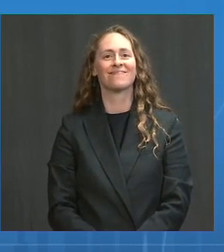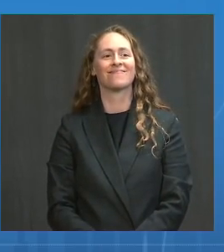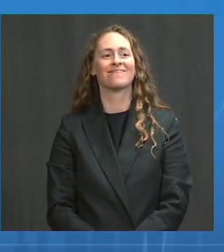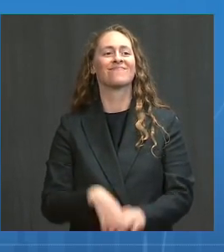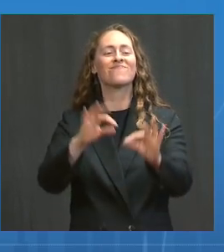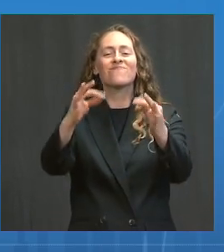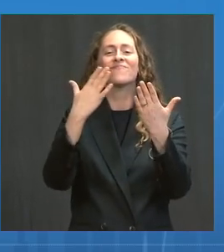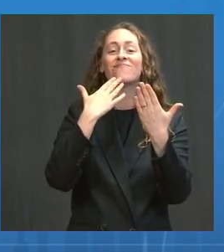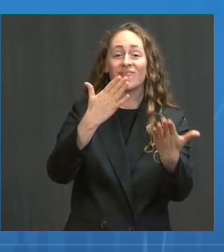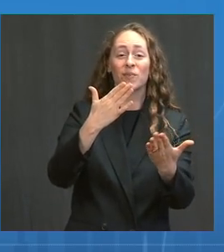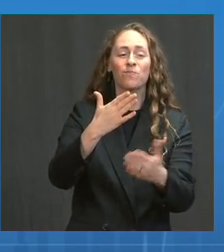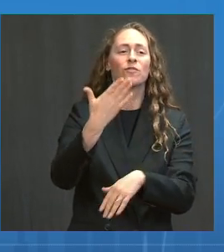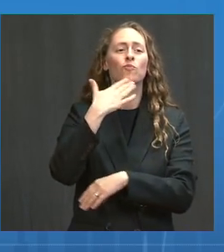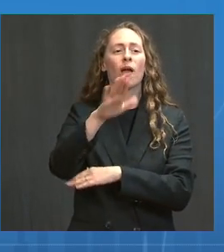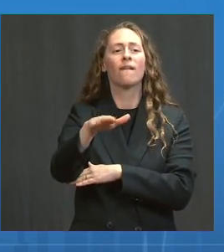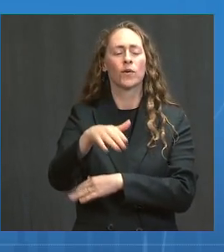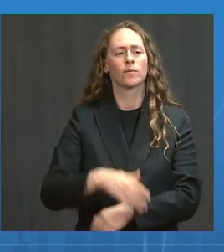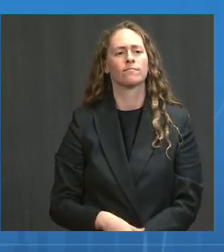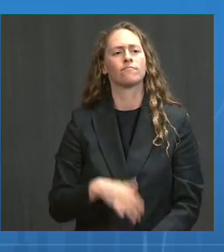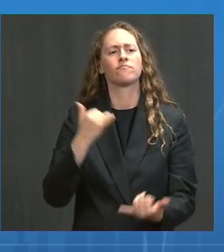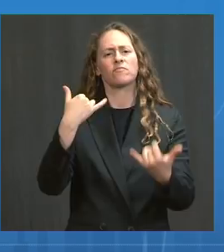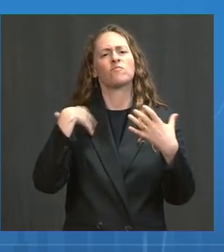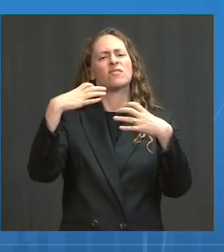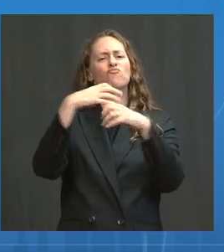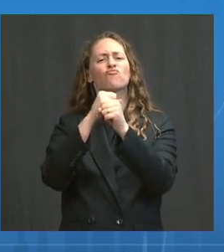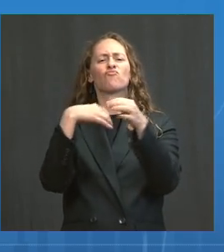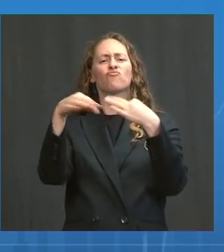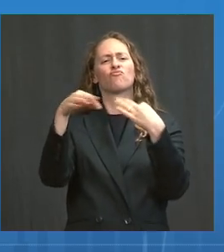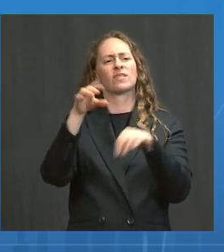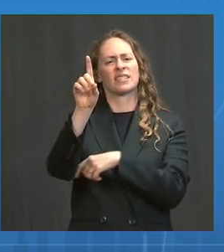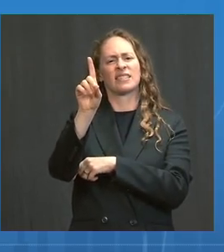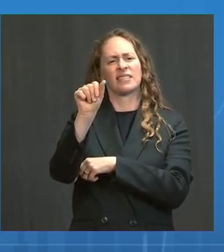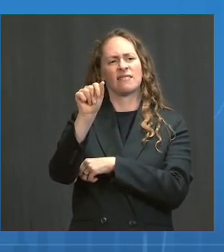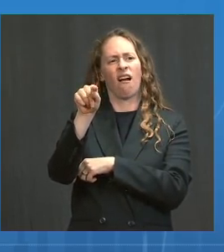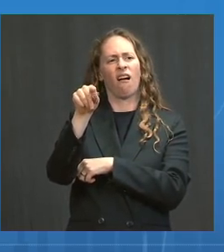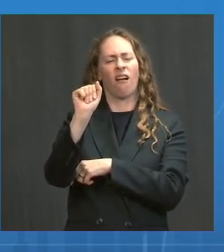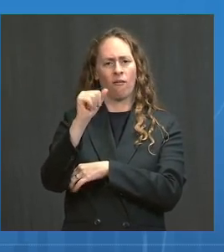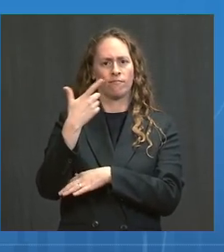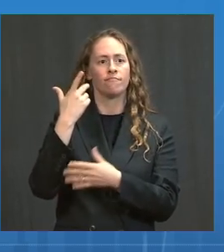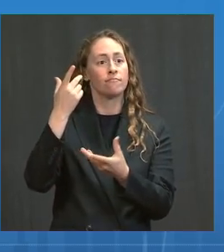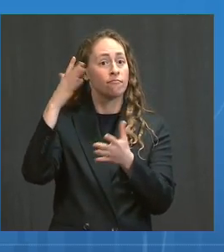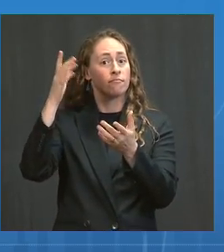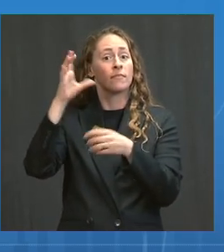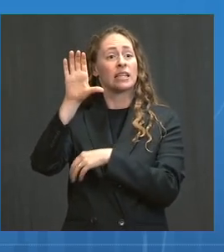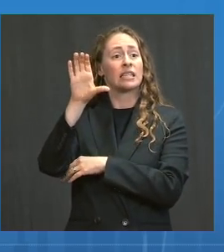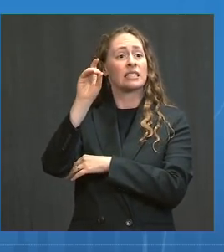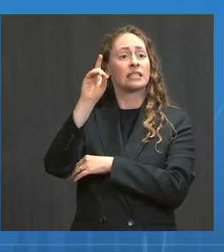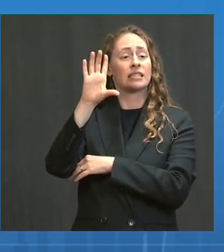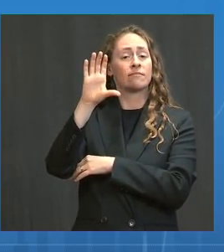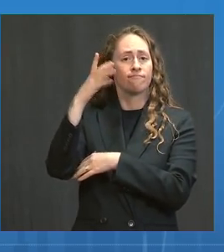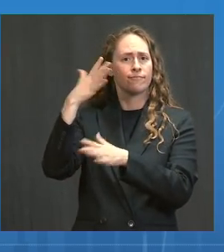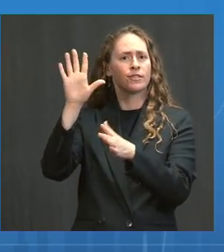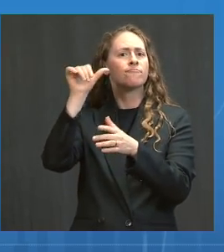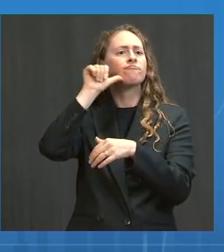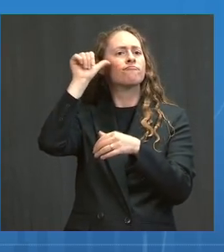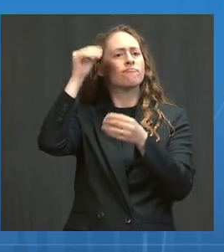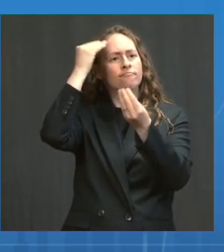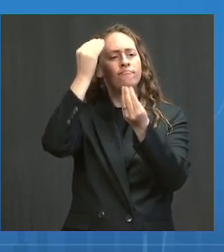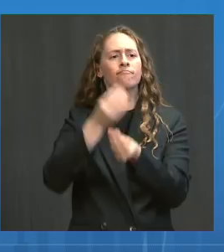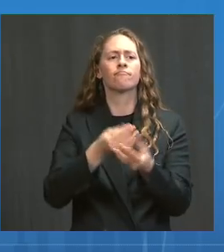Let's begin with an overview of the data. Yesterday, CDC reported 14,875 new cases of COVID-19.